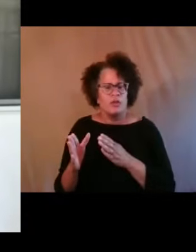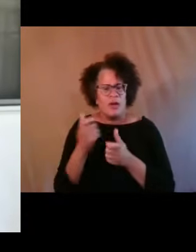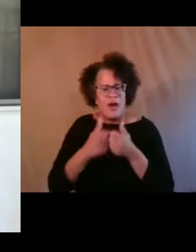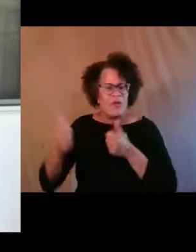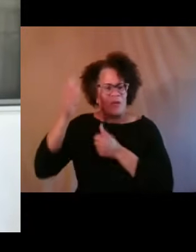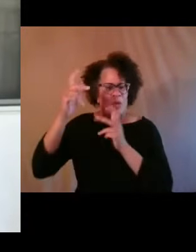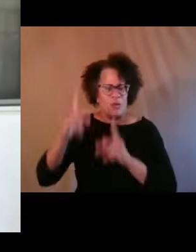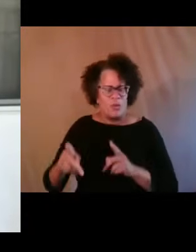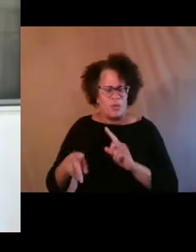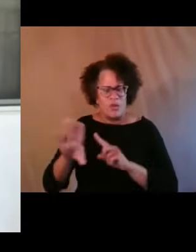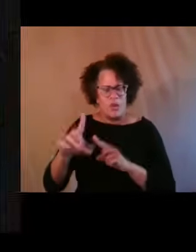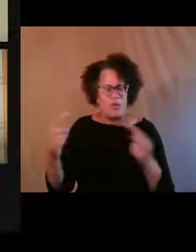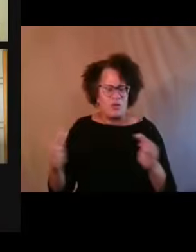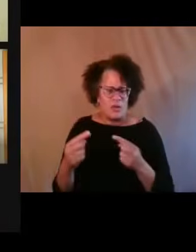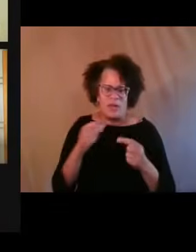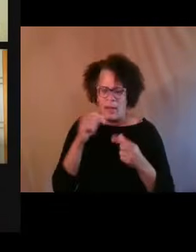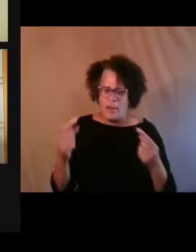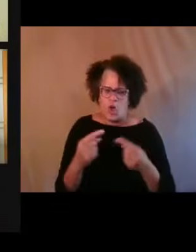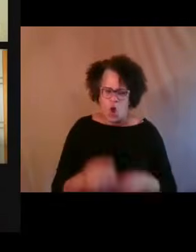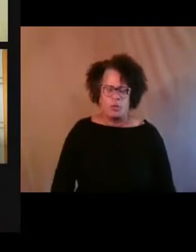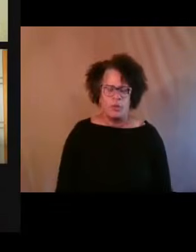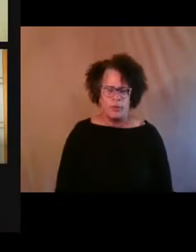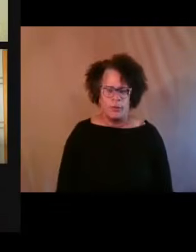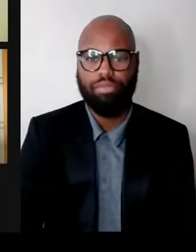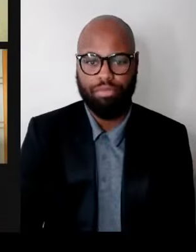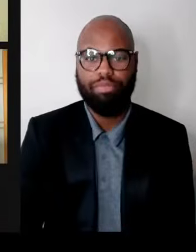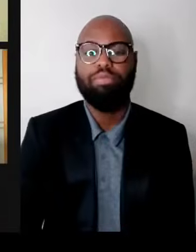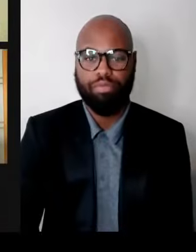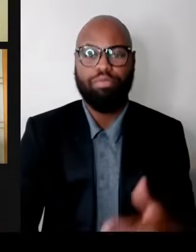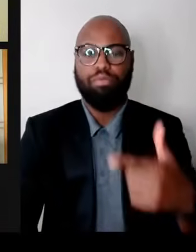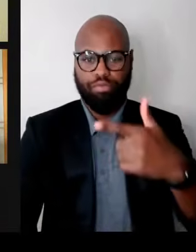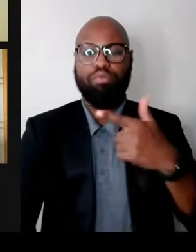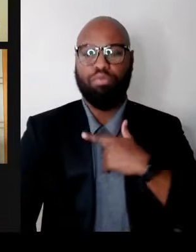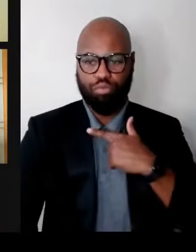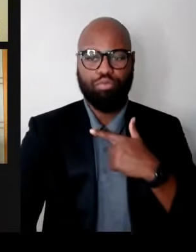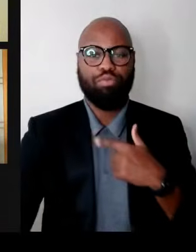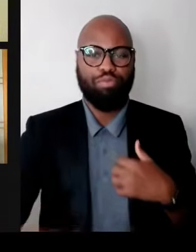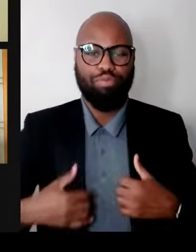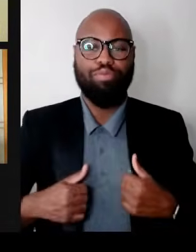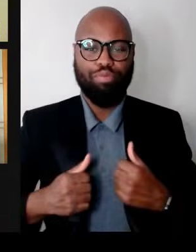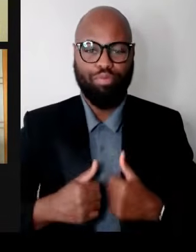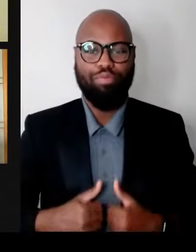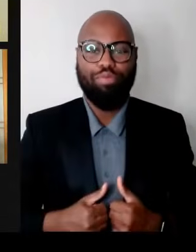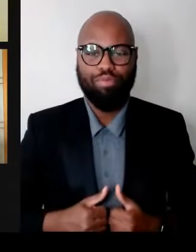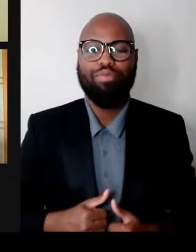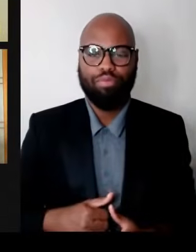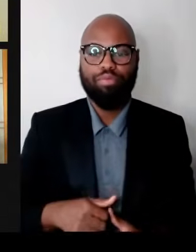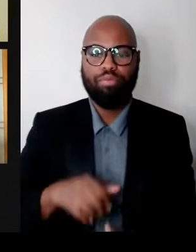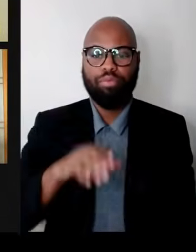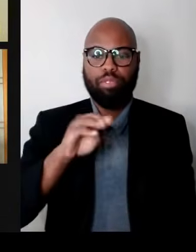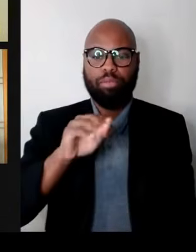Mm-hmm, mm-hmm. Thank you. Maru. Yeah. Thank you, Vilissa, for starting.